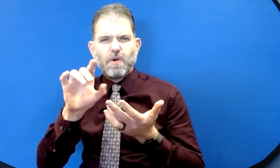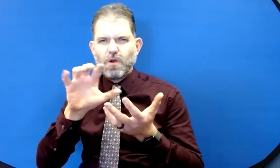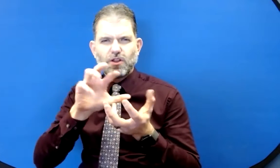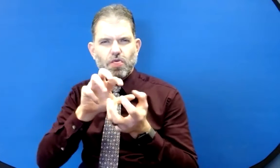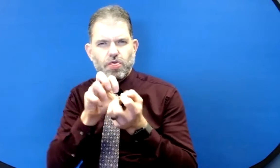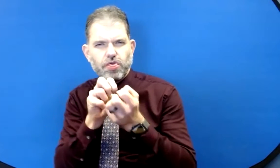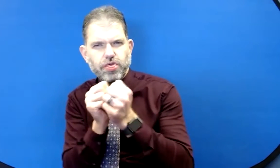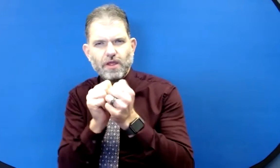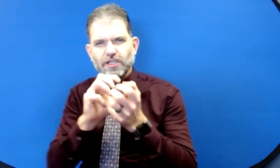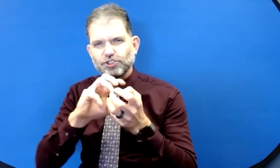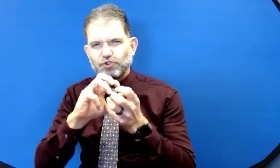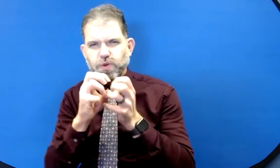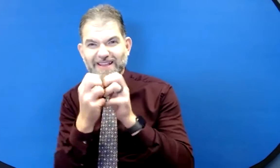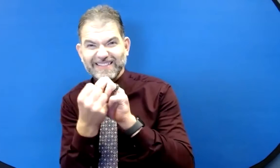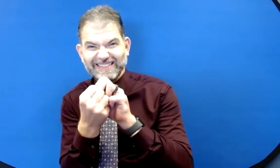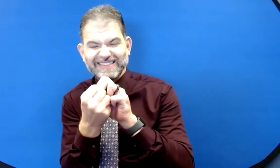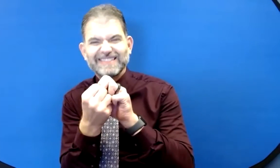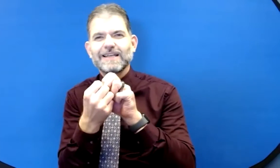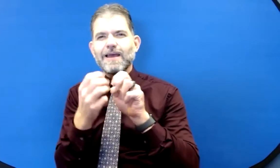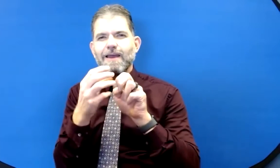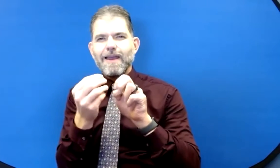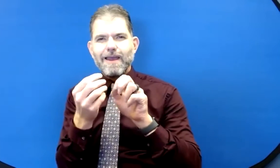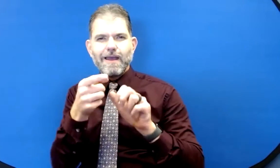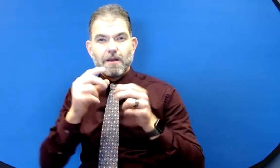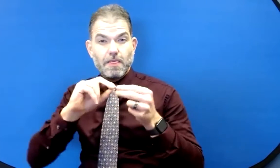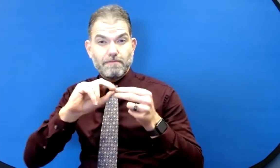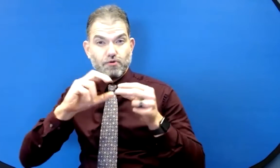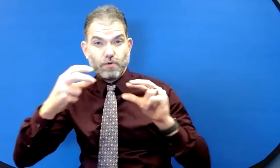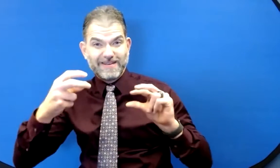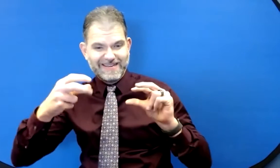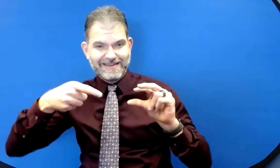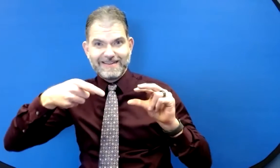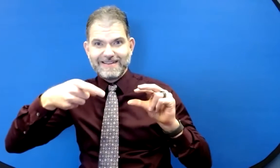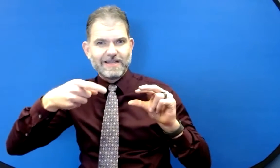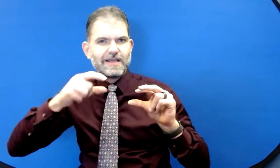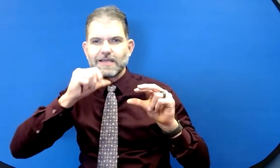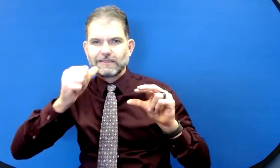ASL Interpreter: the fast for a. ASL Interpreter: So they'll start to ASL Interpreter: harden